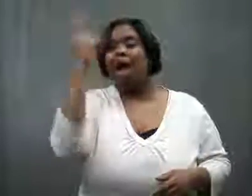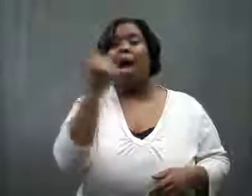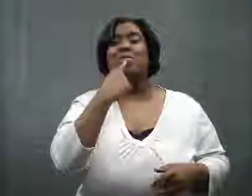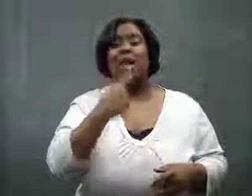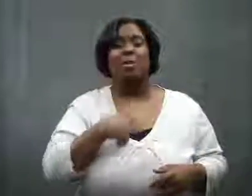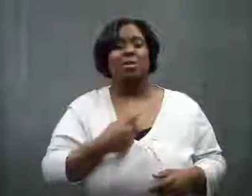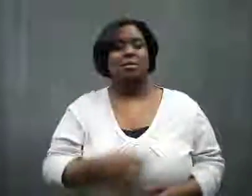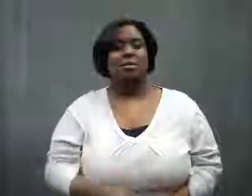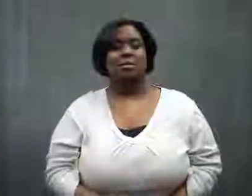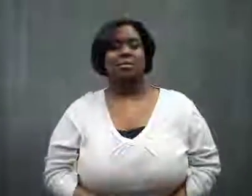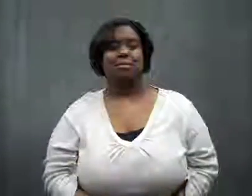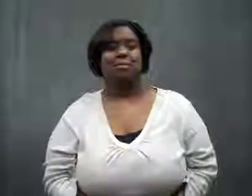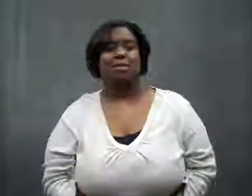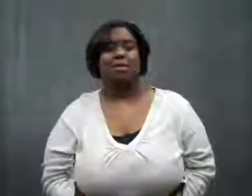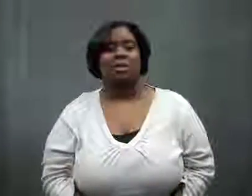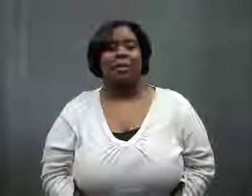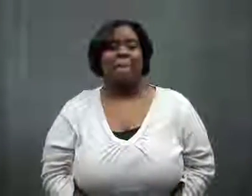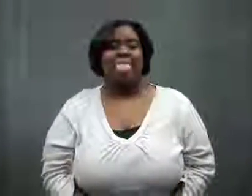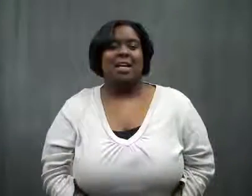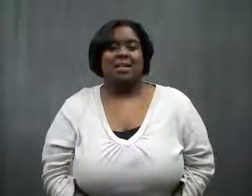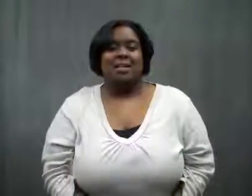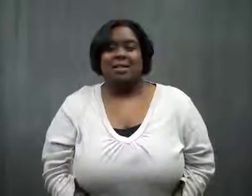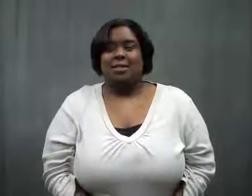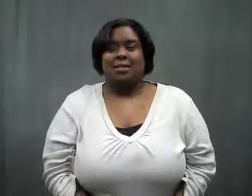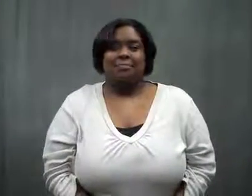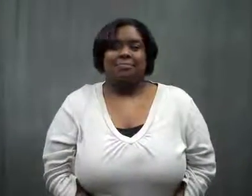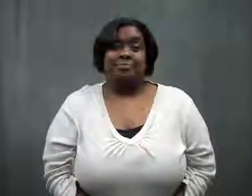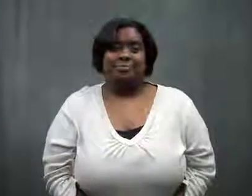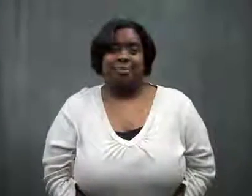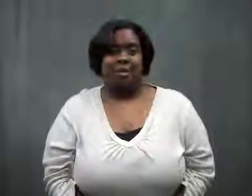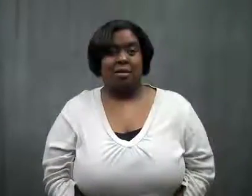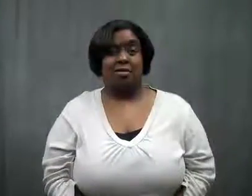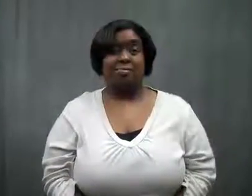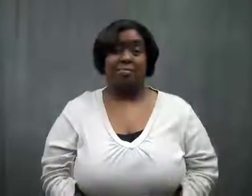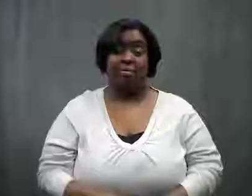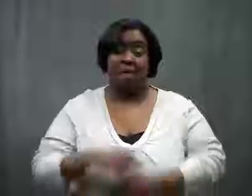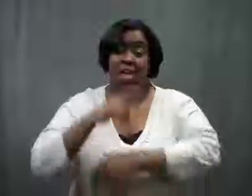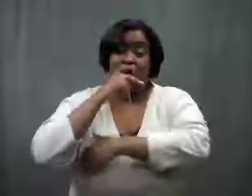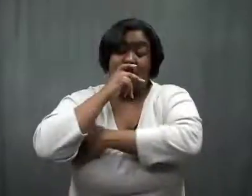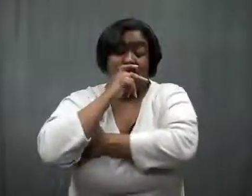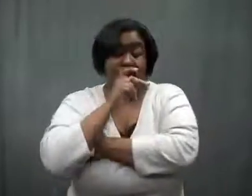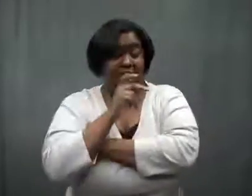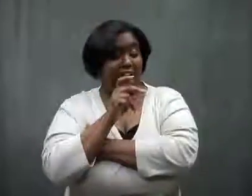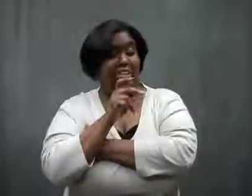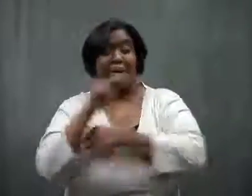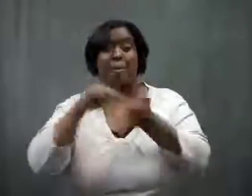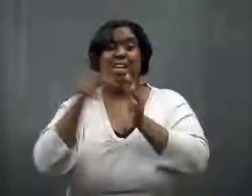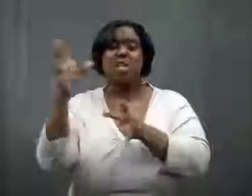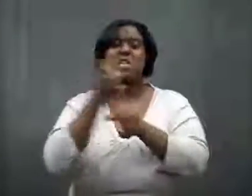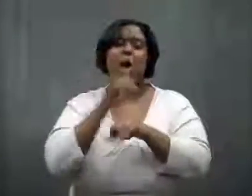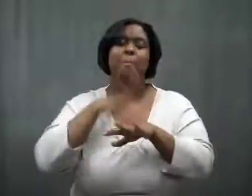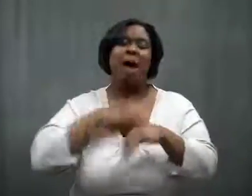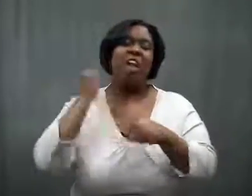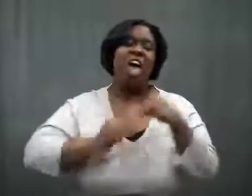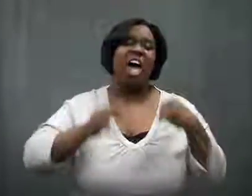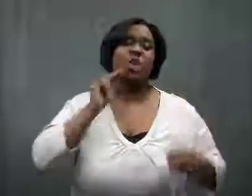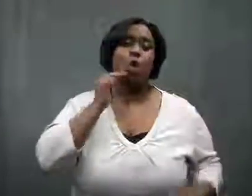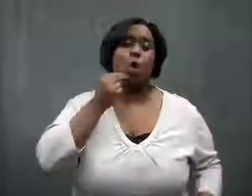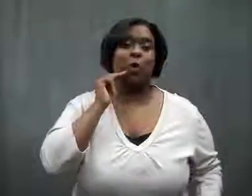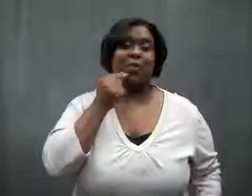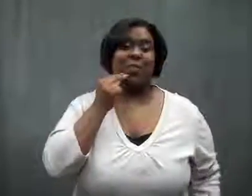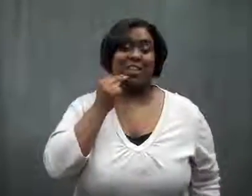he would do this. That meant, "She's getting on my last nerve!"